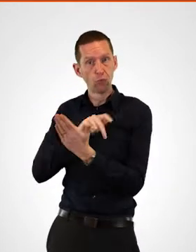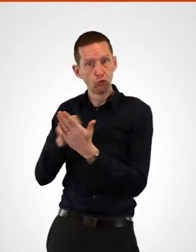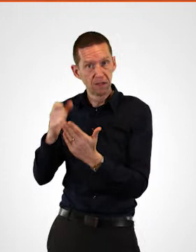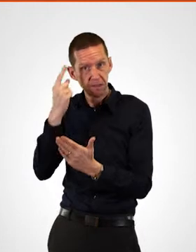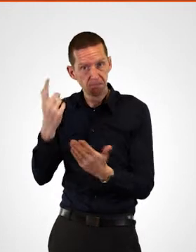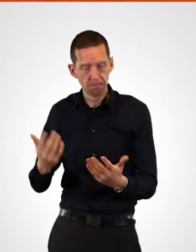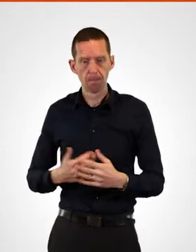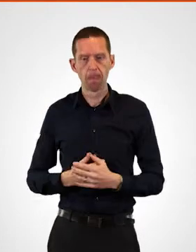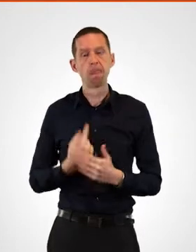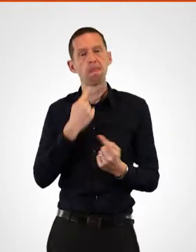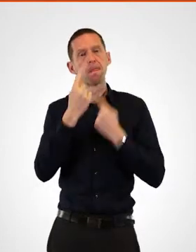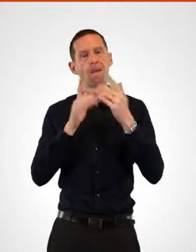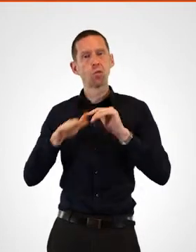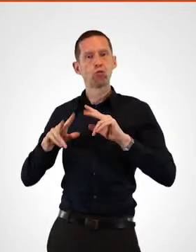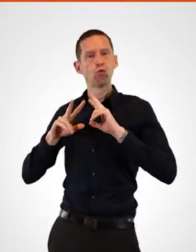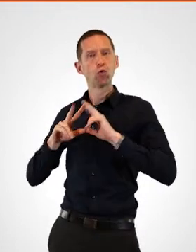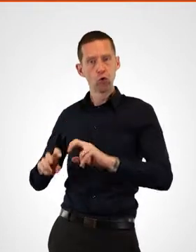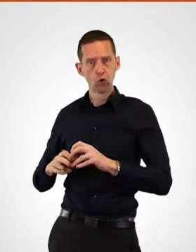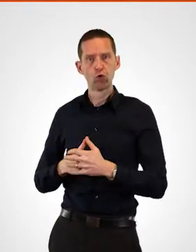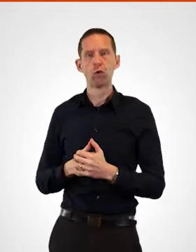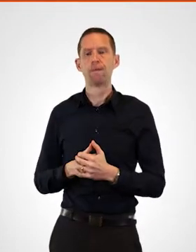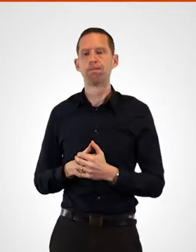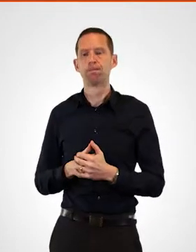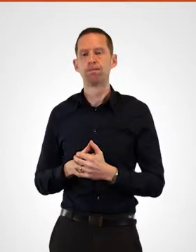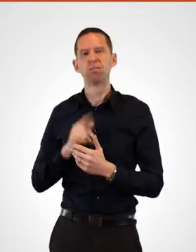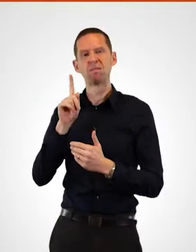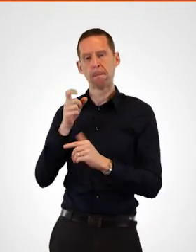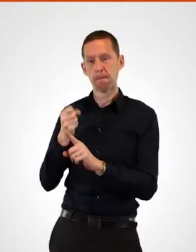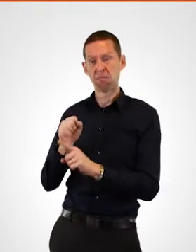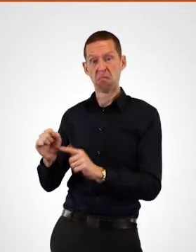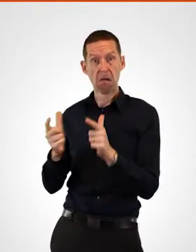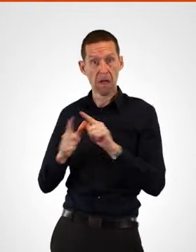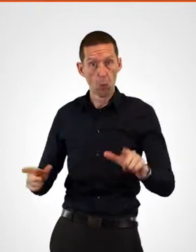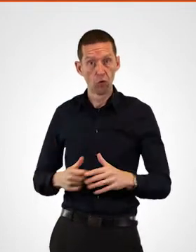I want to tell you about the research looking at impacts on language.